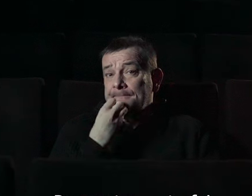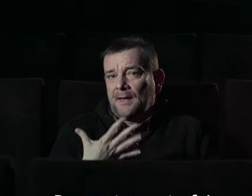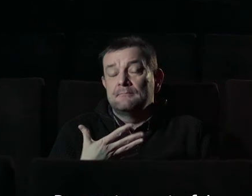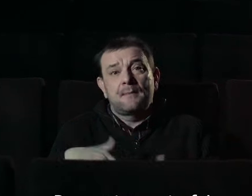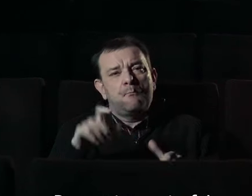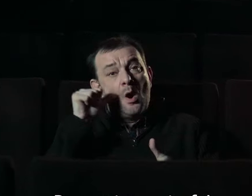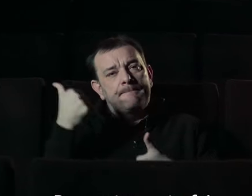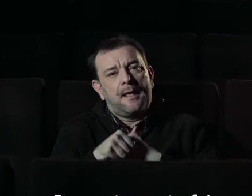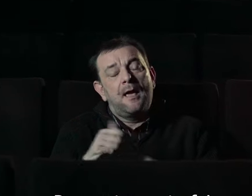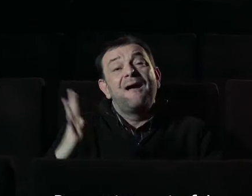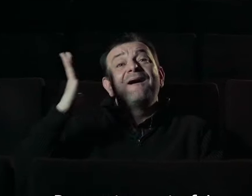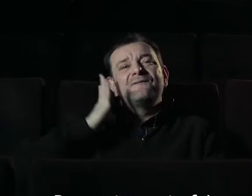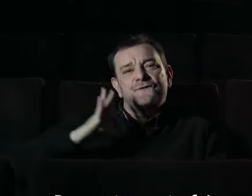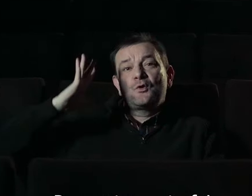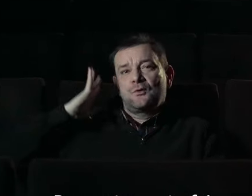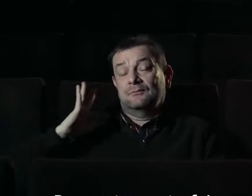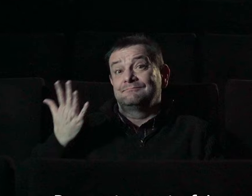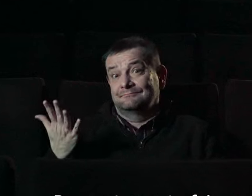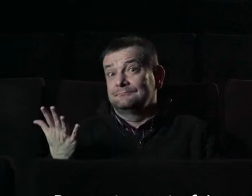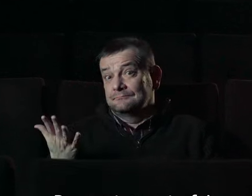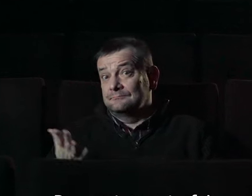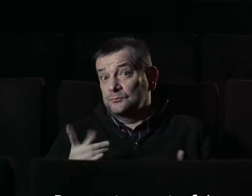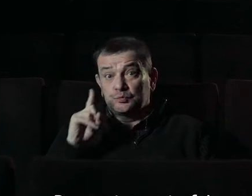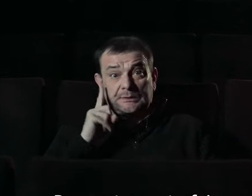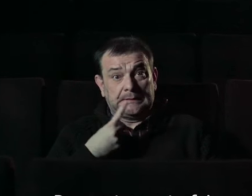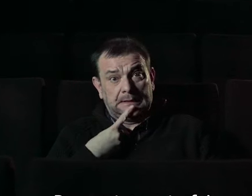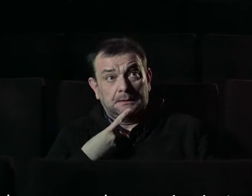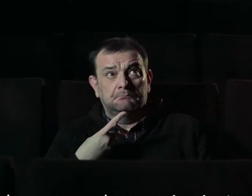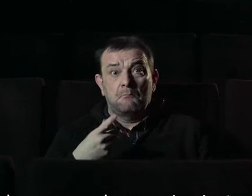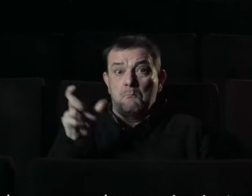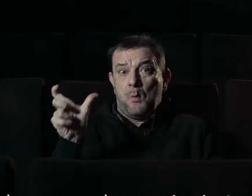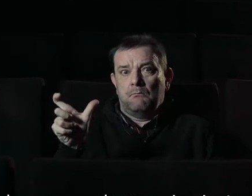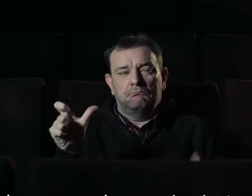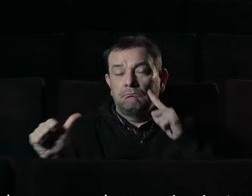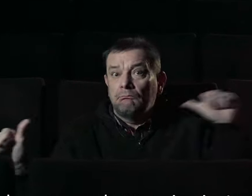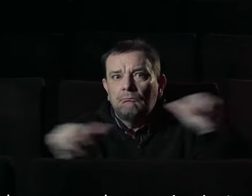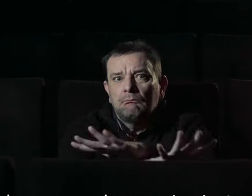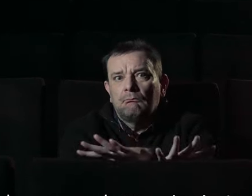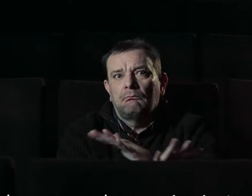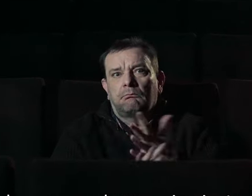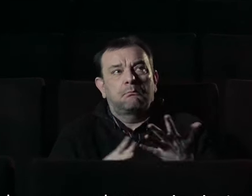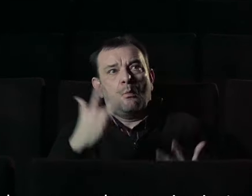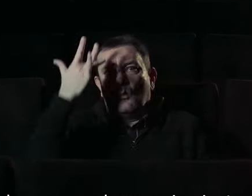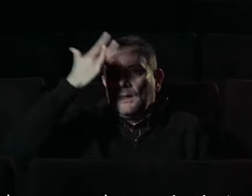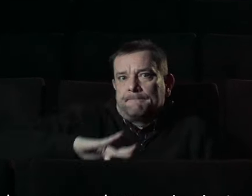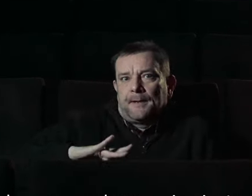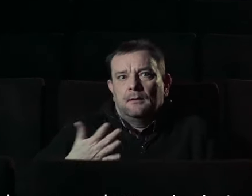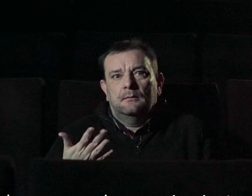On the other hand, in the past, people did not know the word “deaf”, they did not know what it was.